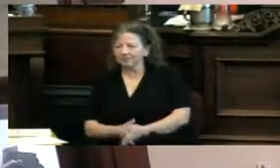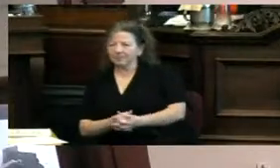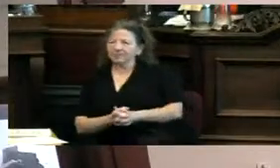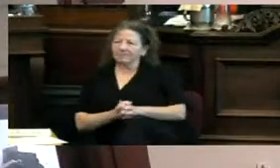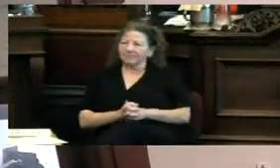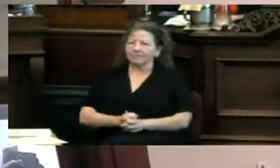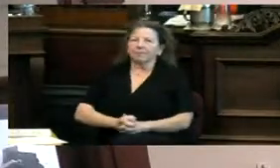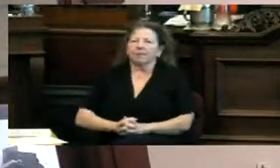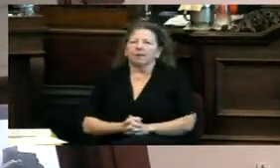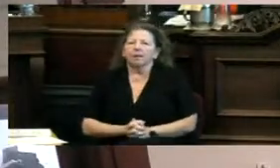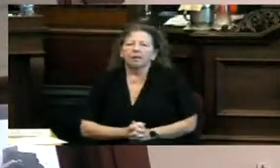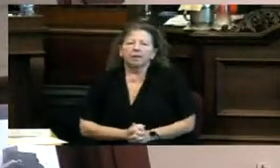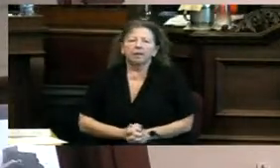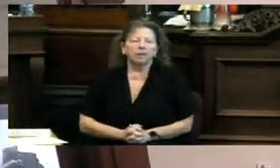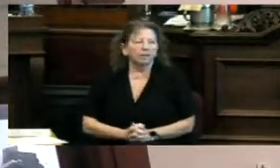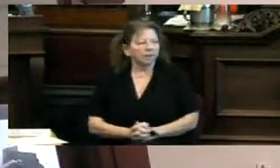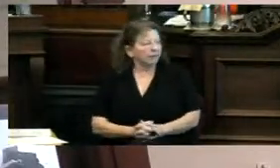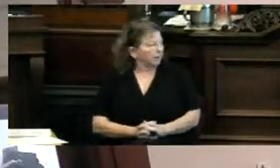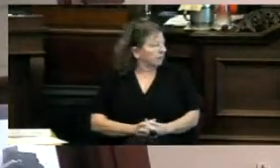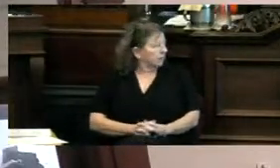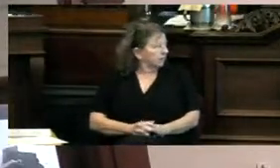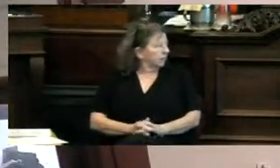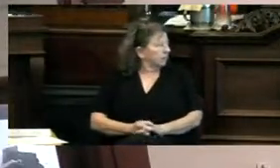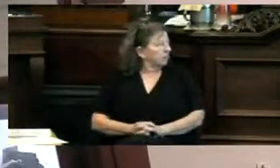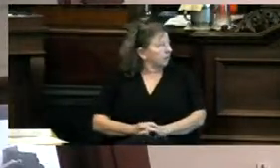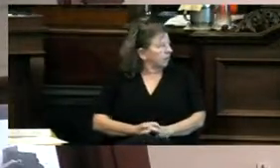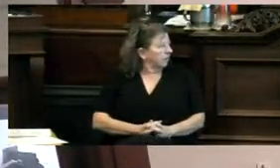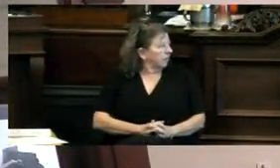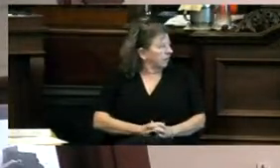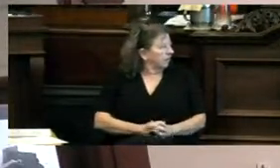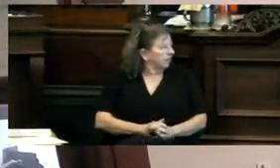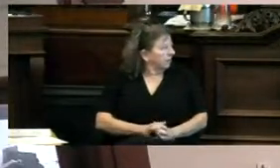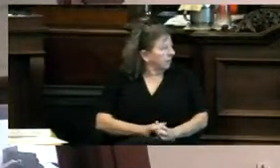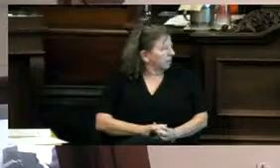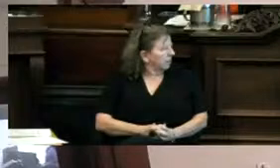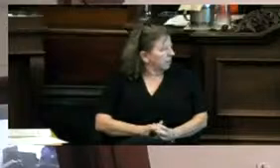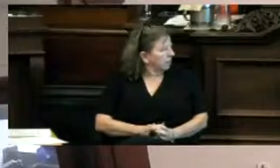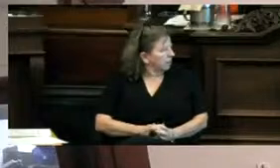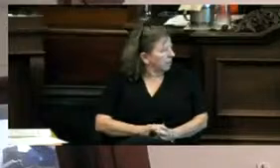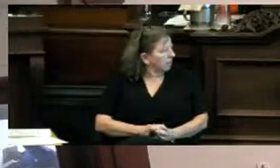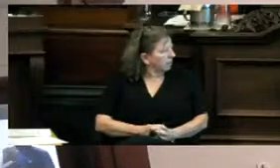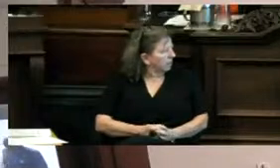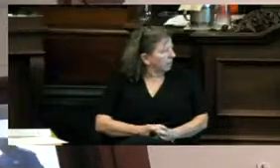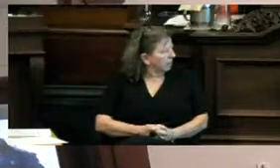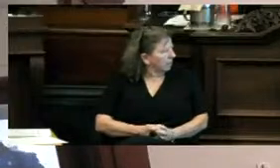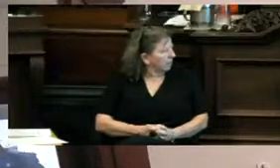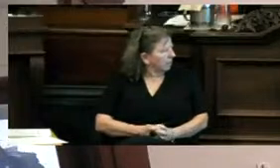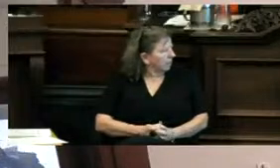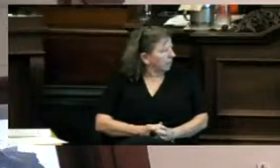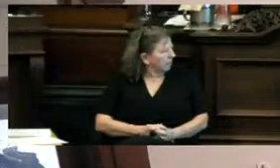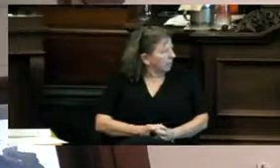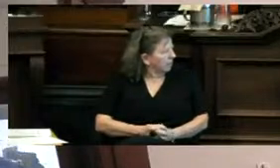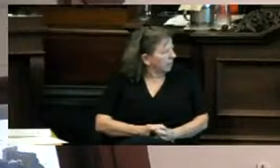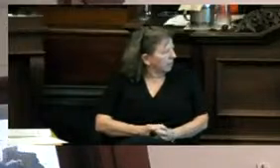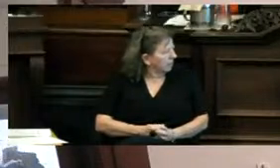meeting. Before I even go into calling the clerk, I'm sure this